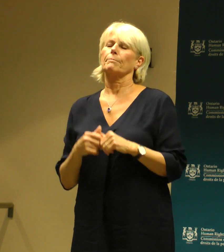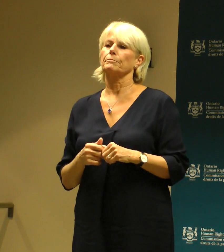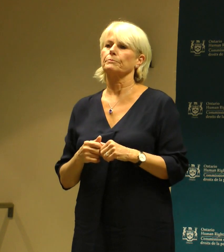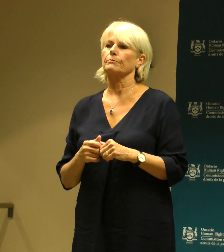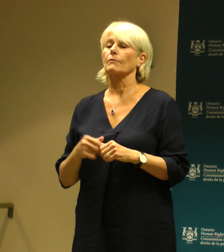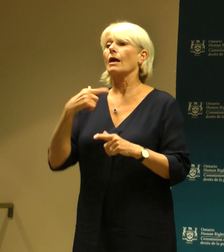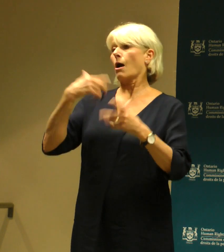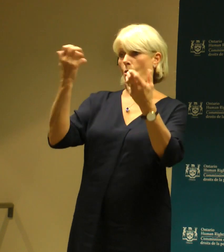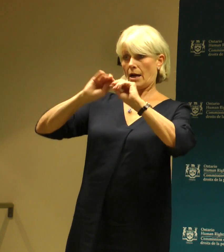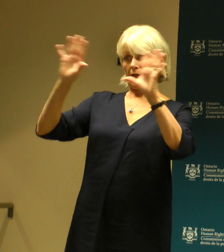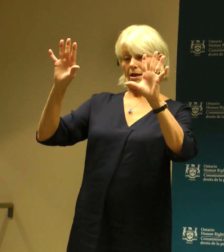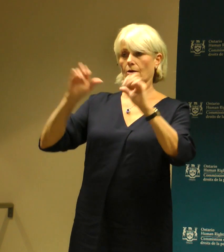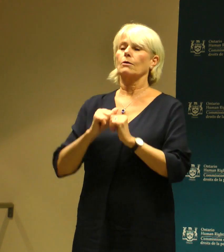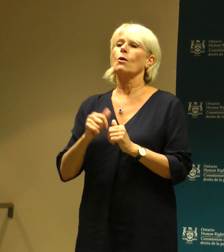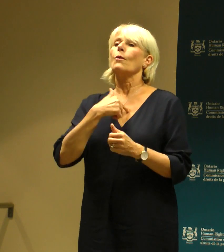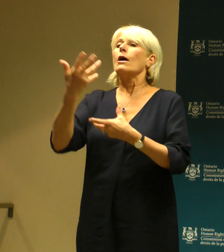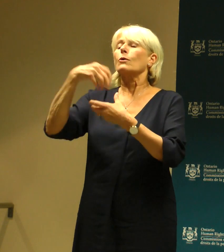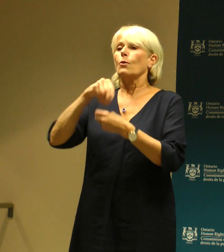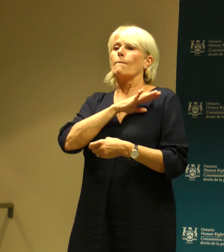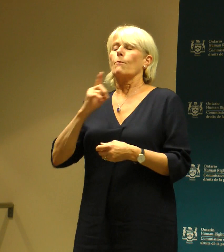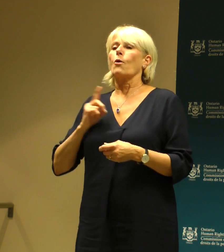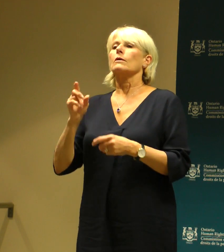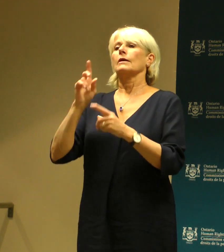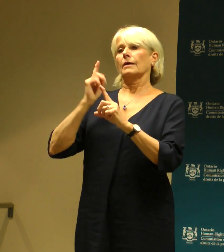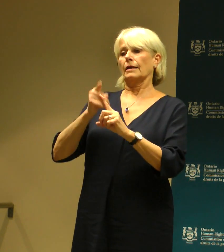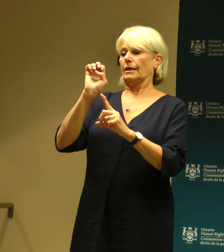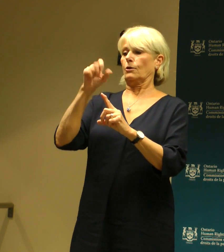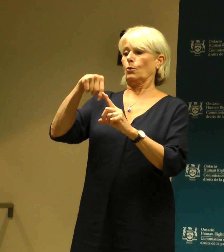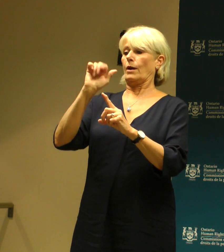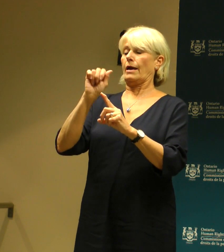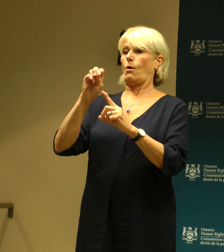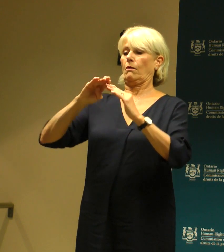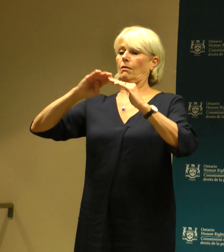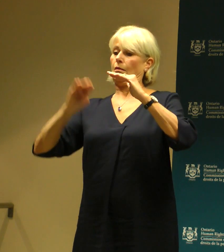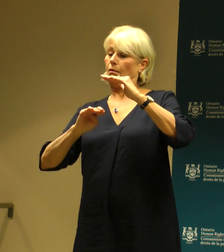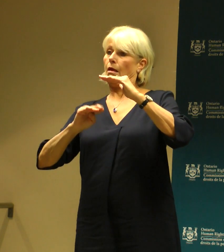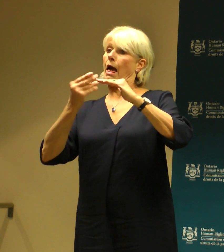To be clear, we have included boards with EQAO results that fall both above and below